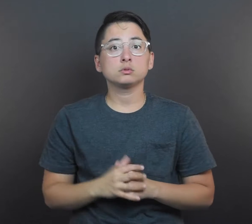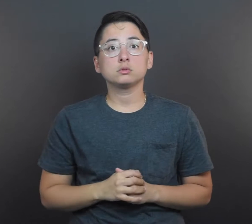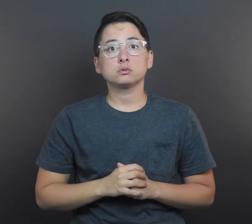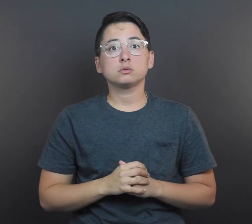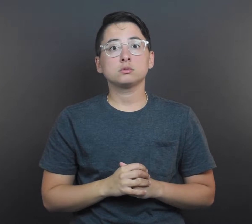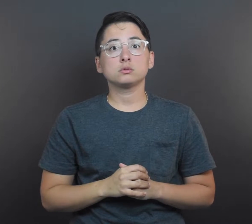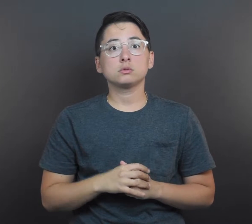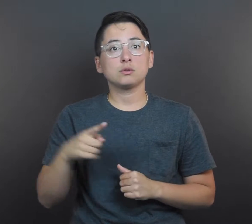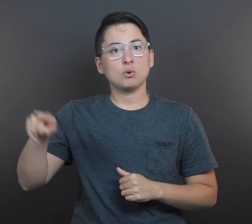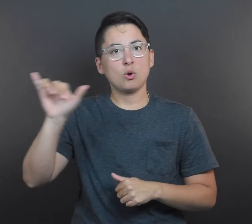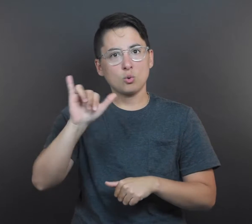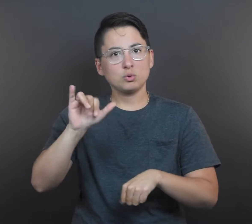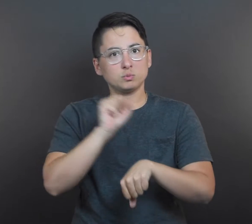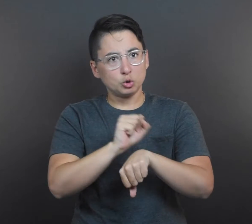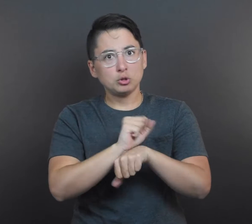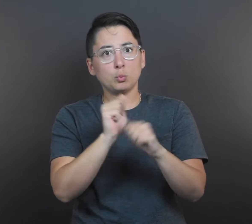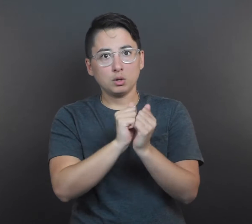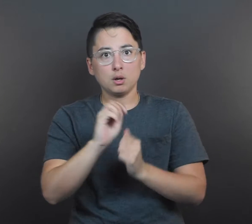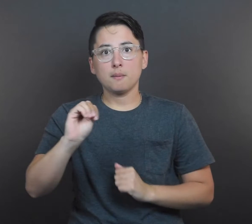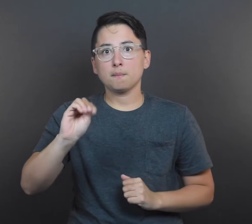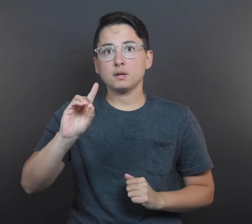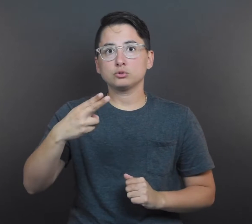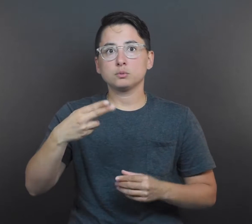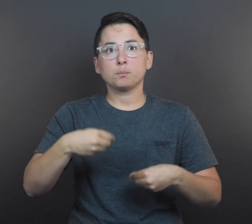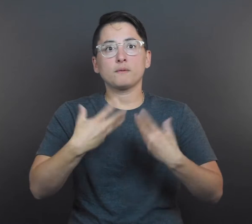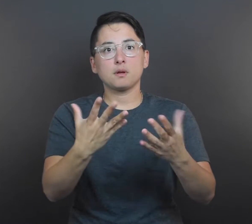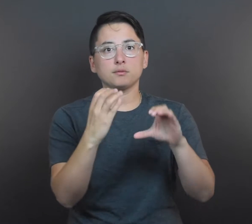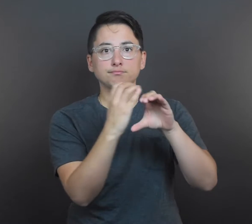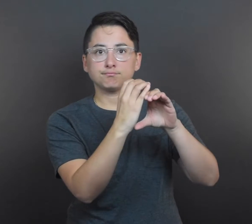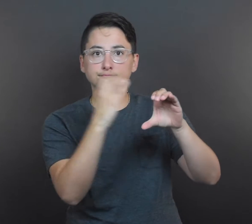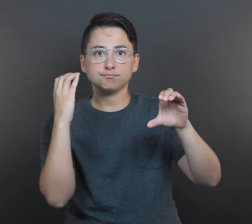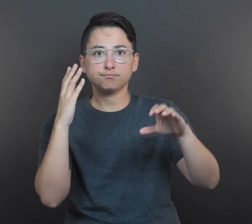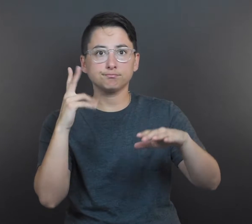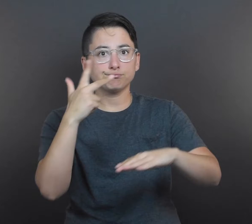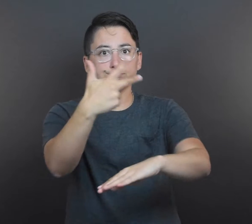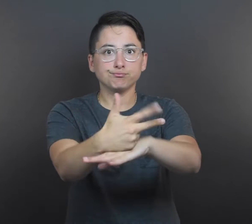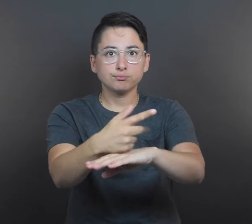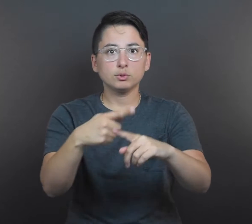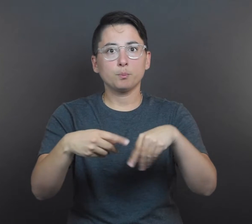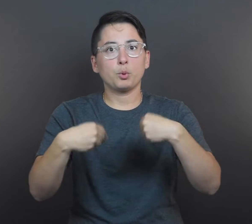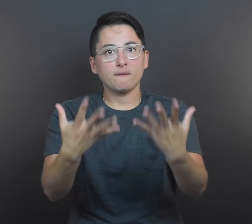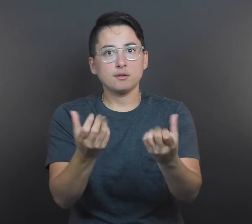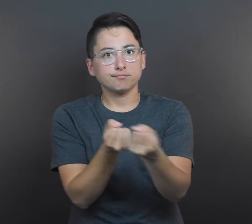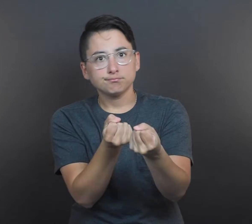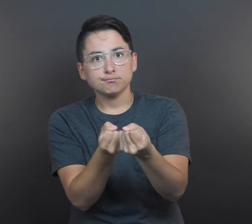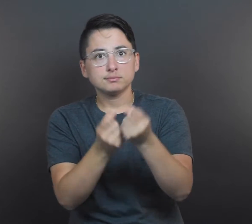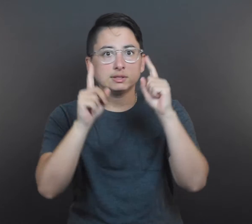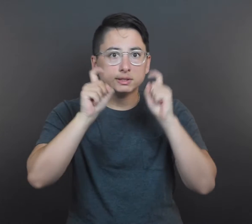MDH to provide mobile units to help support testing, vaccination, and outreach events.